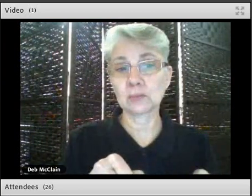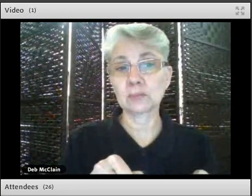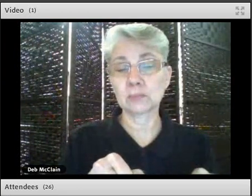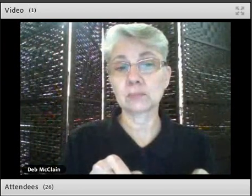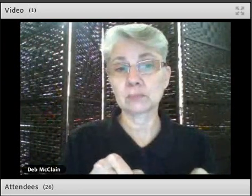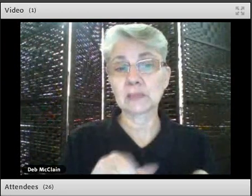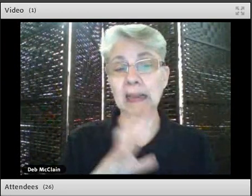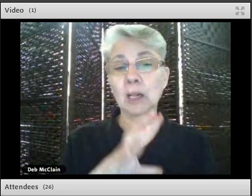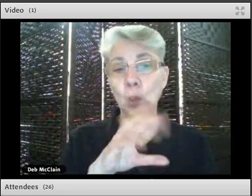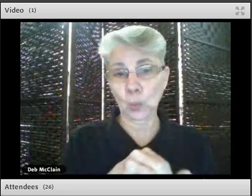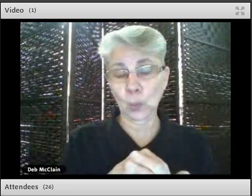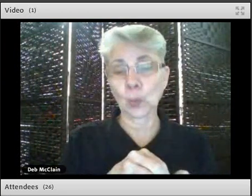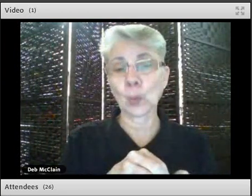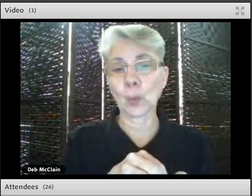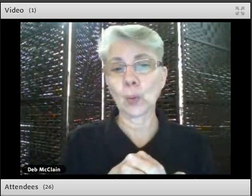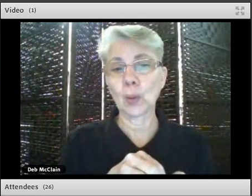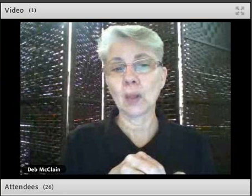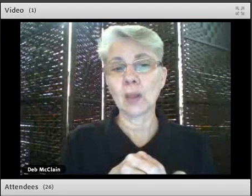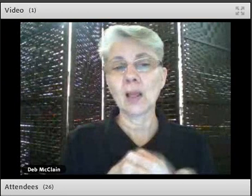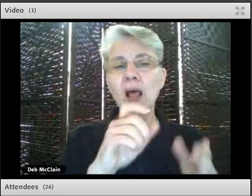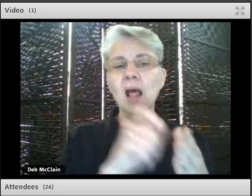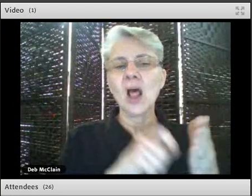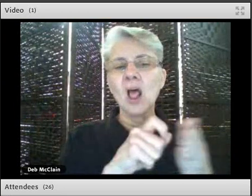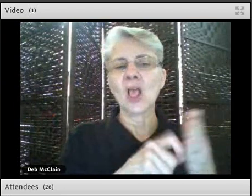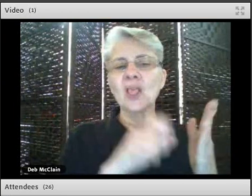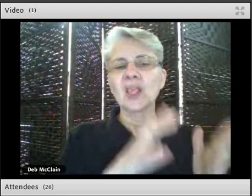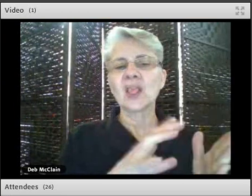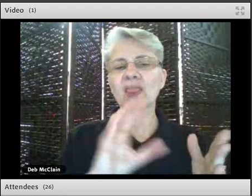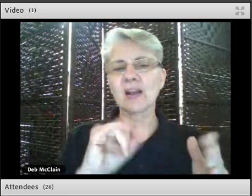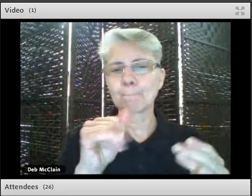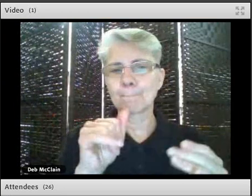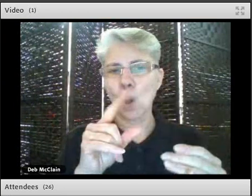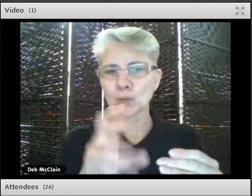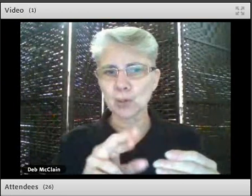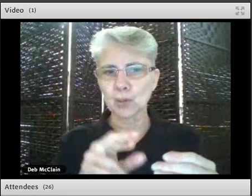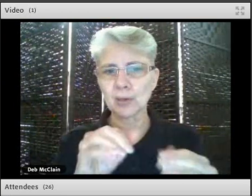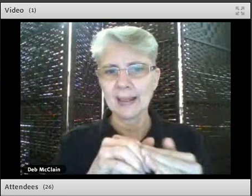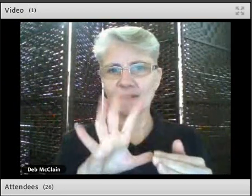in a relationship in the 700 fields for music.